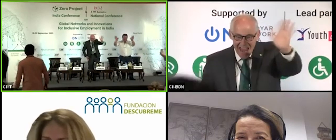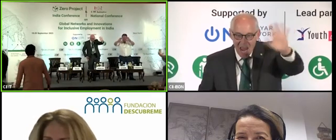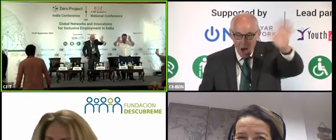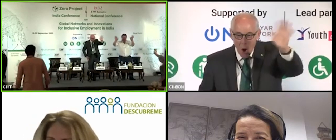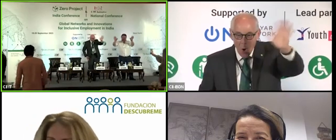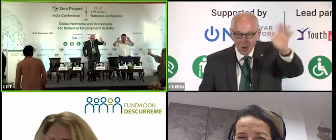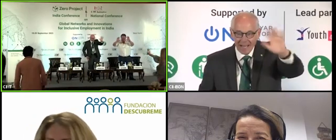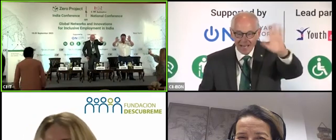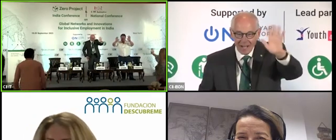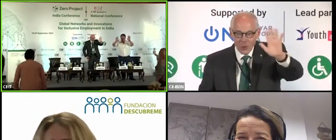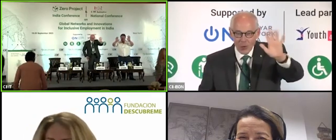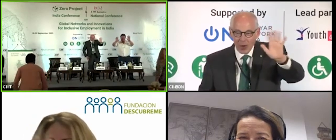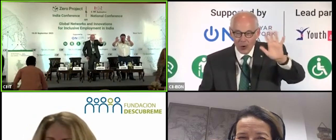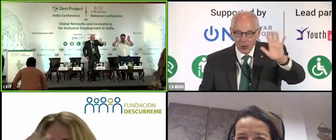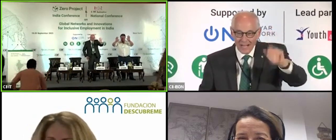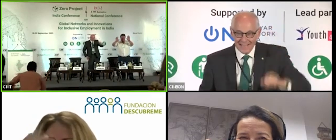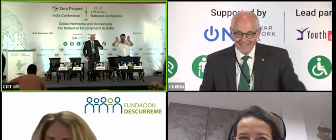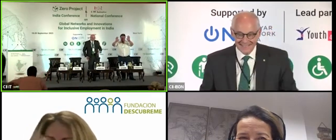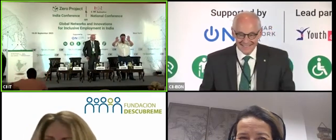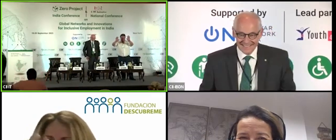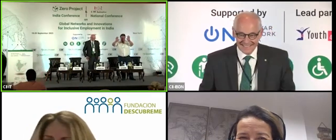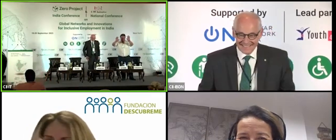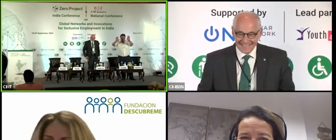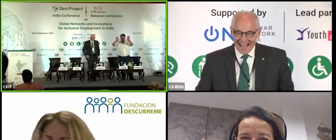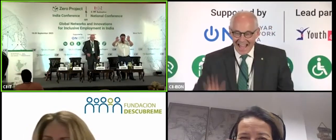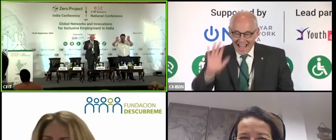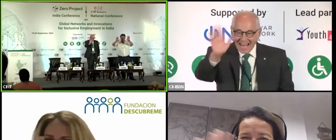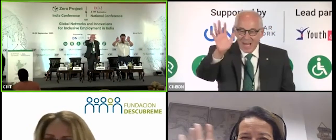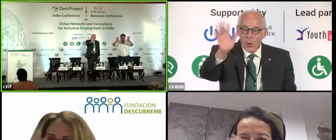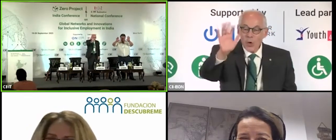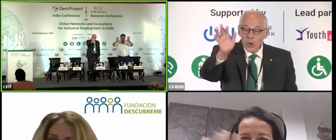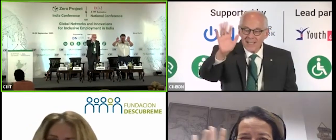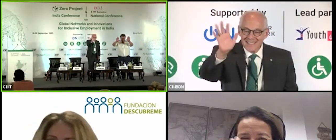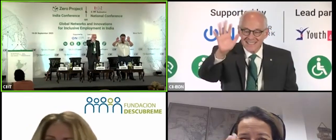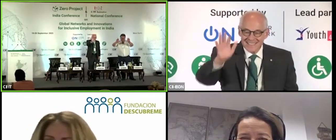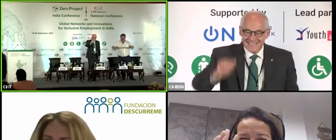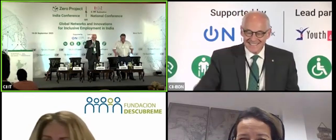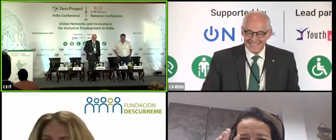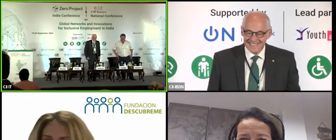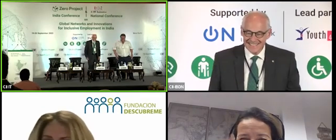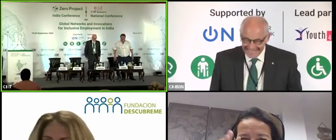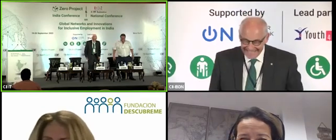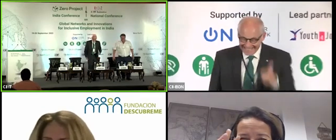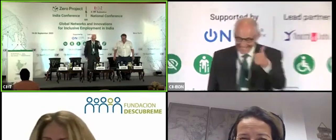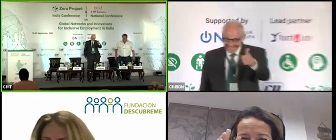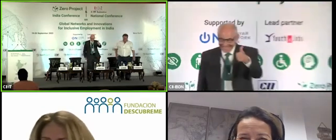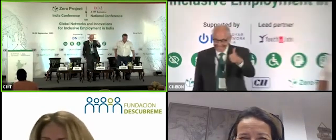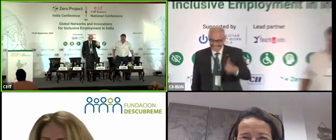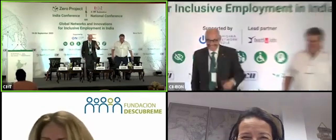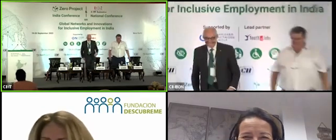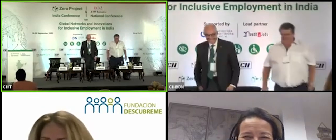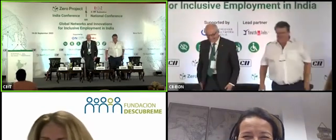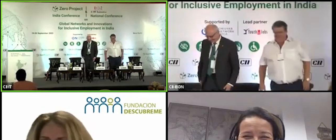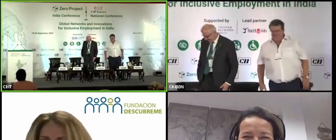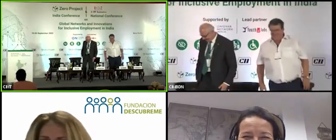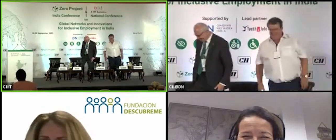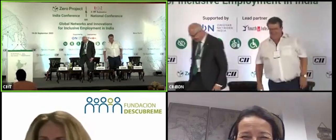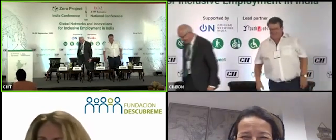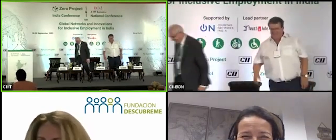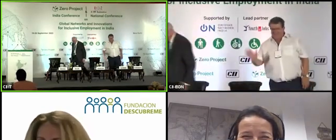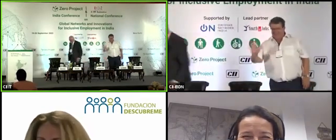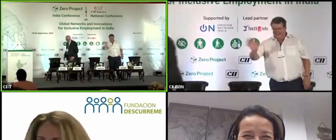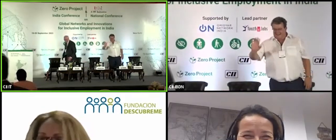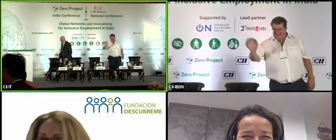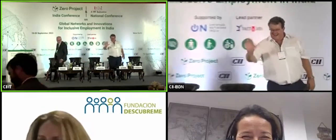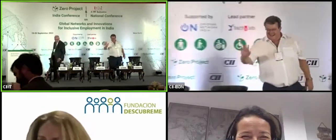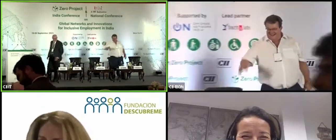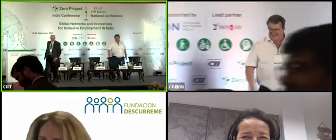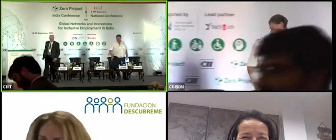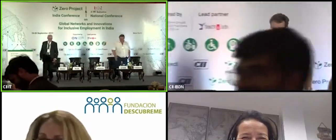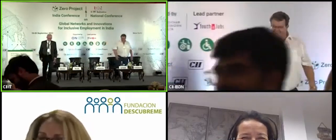I didn't think